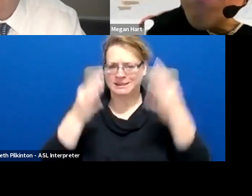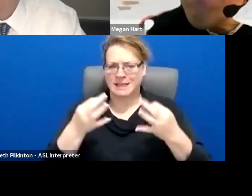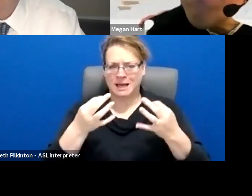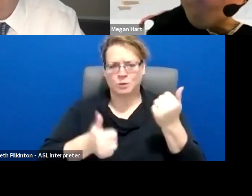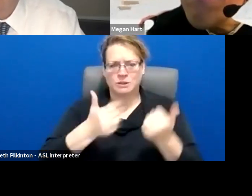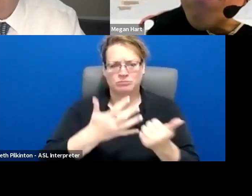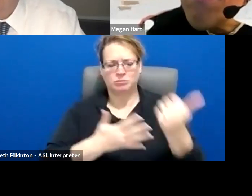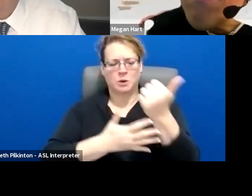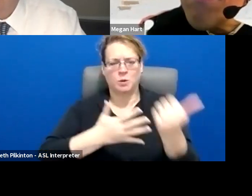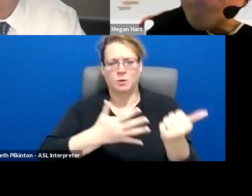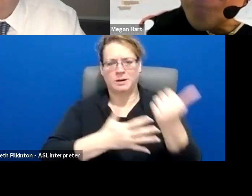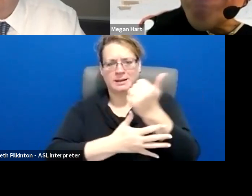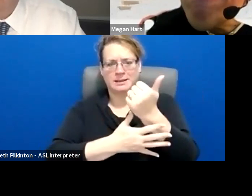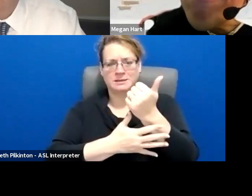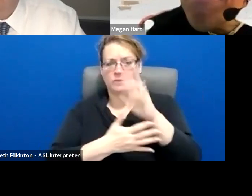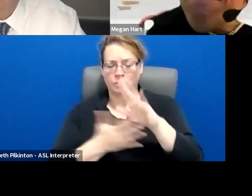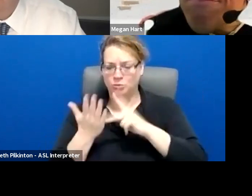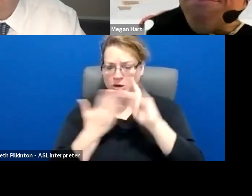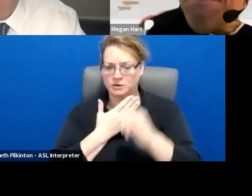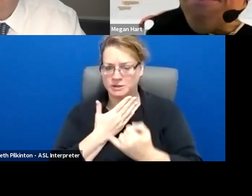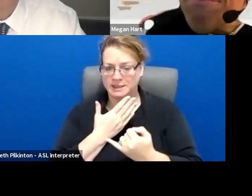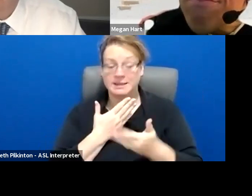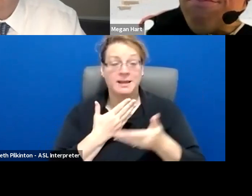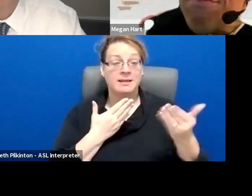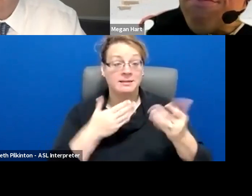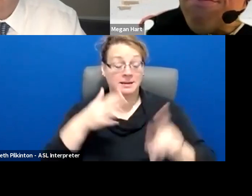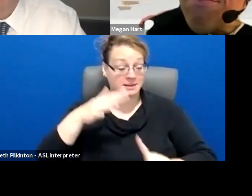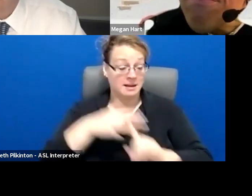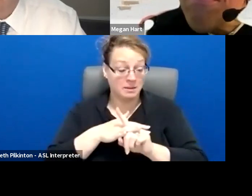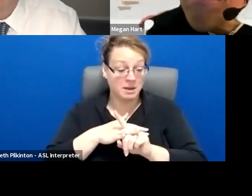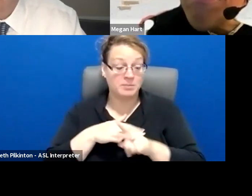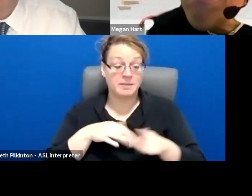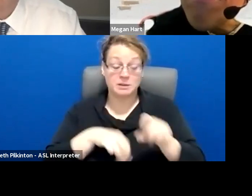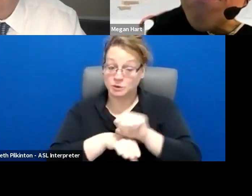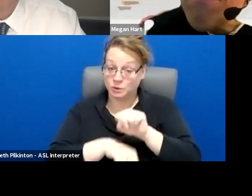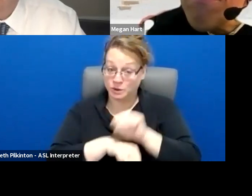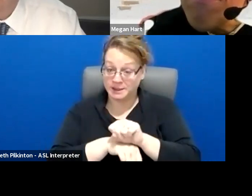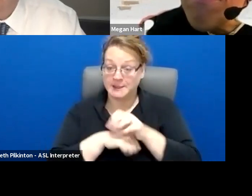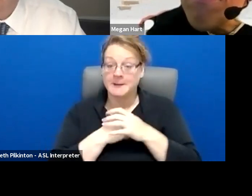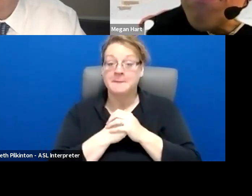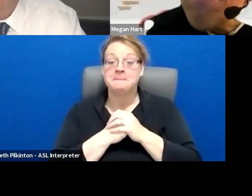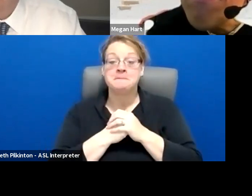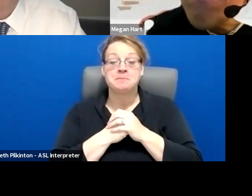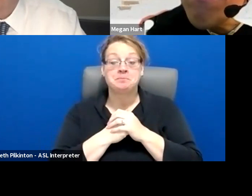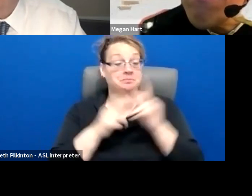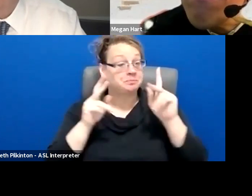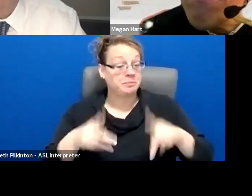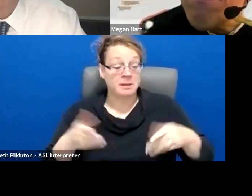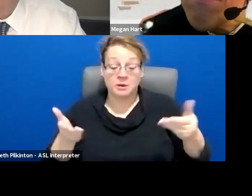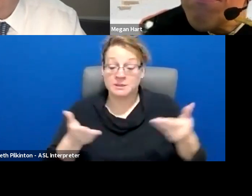How to navigate calls, maybe you have a call with a leader.